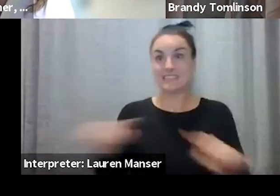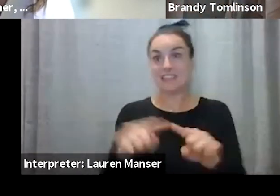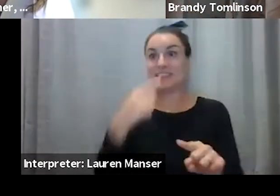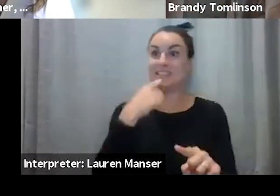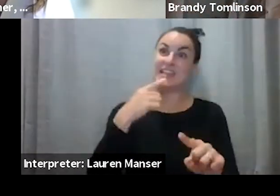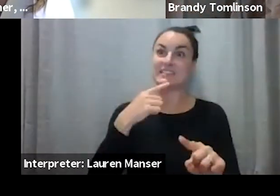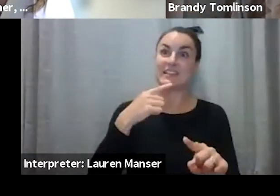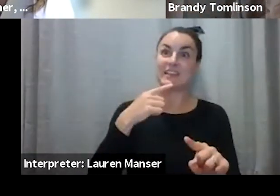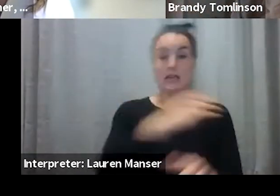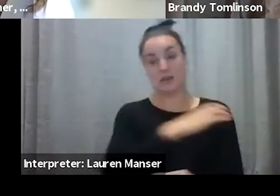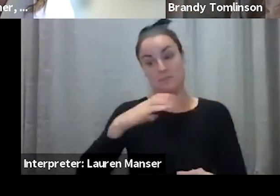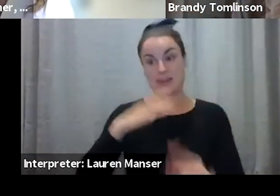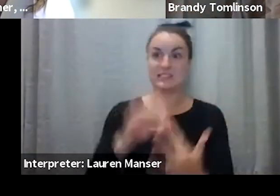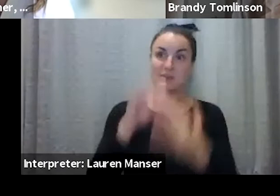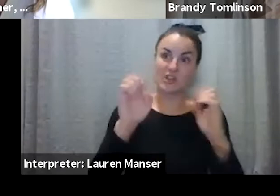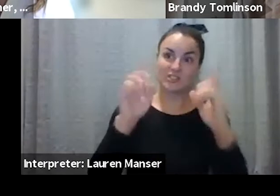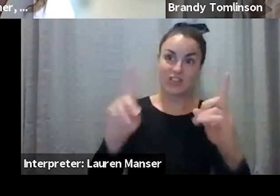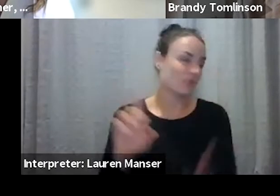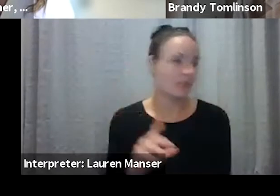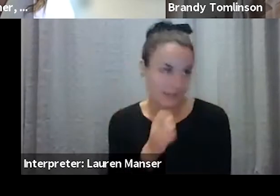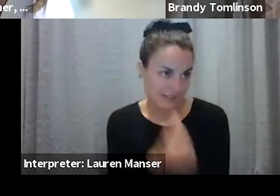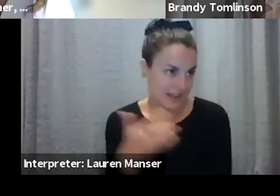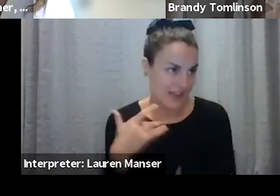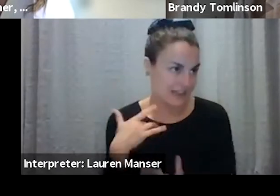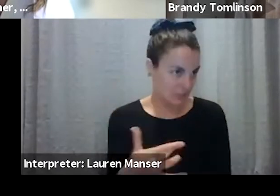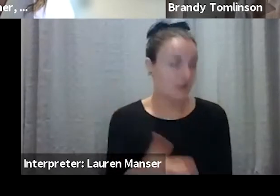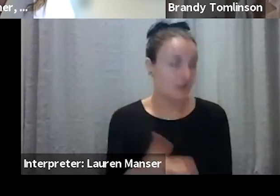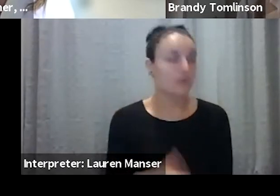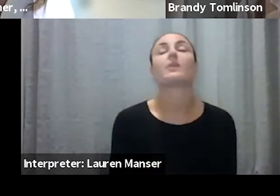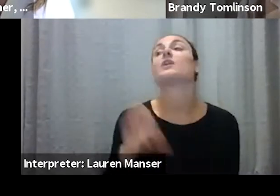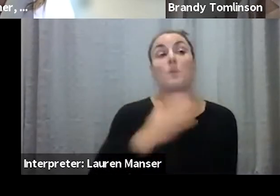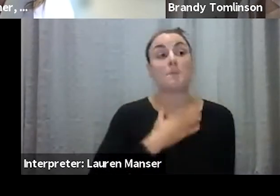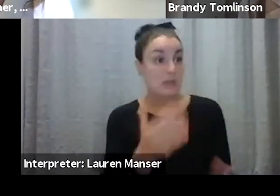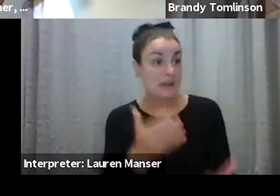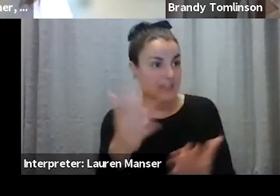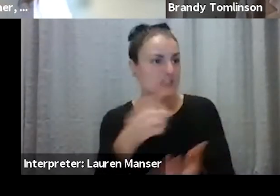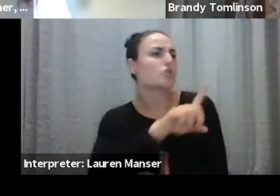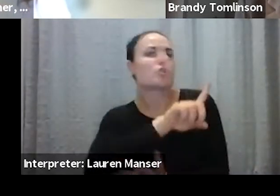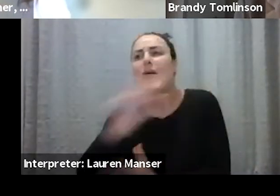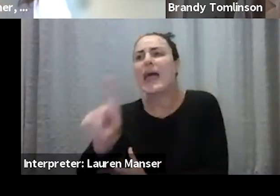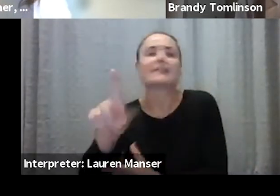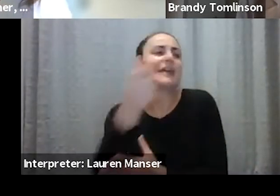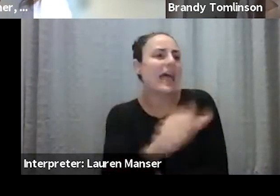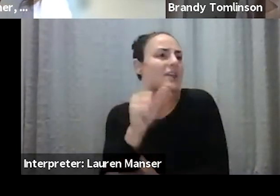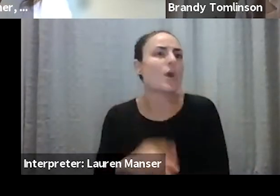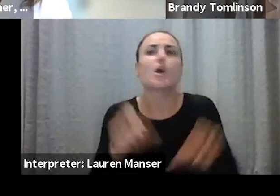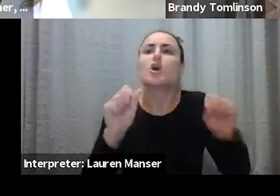So what I recommend you do, is you can ask anyone, it can be your child, art teacher, the music teacher,